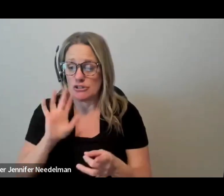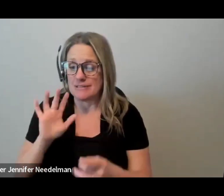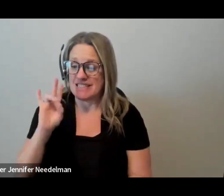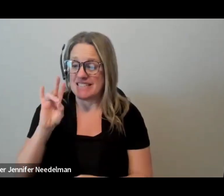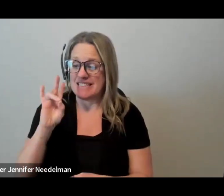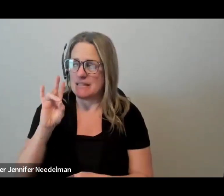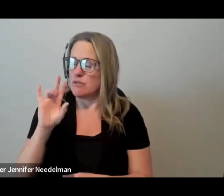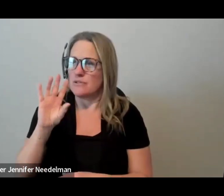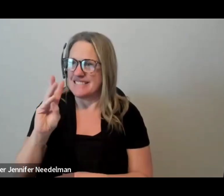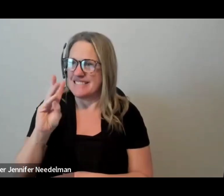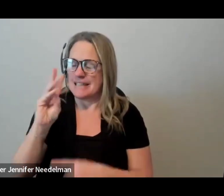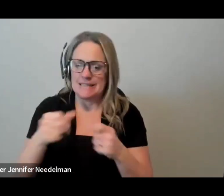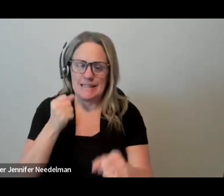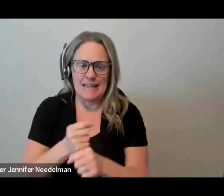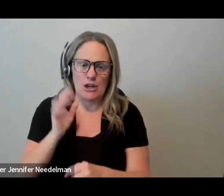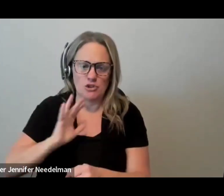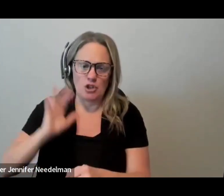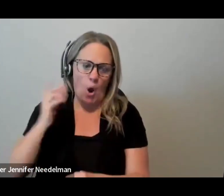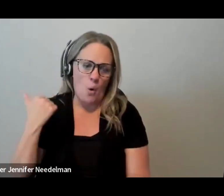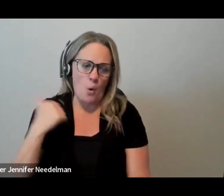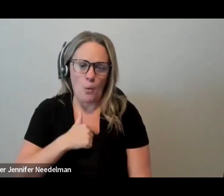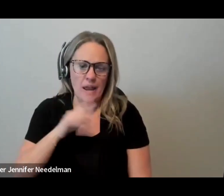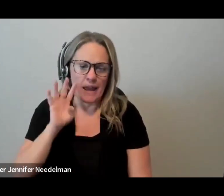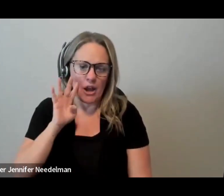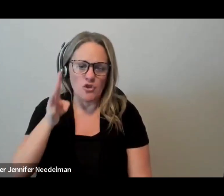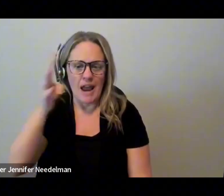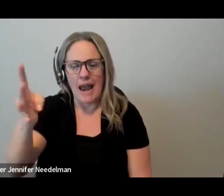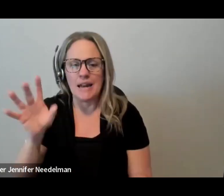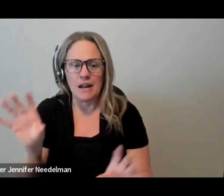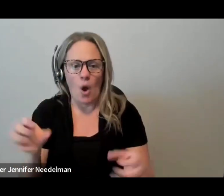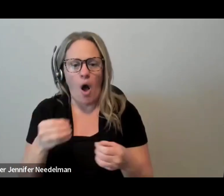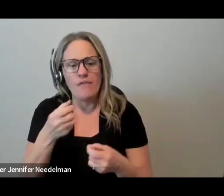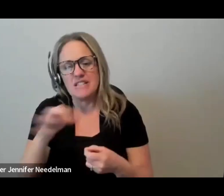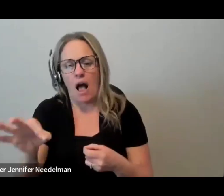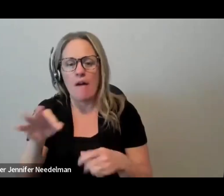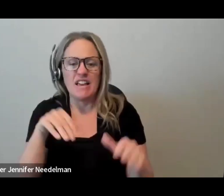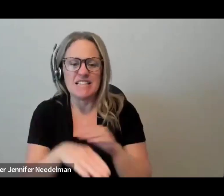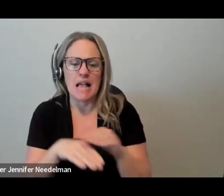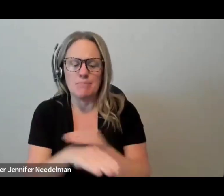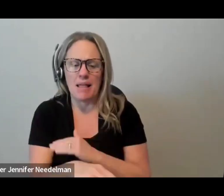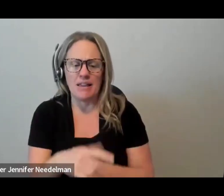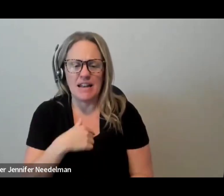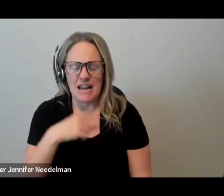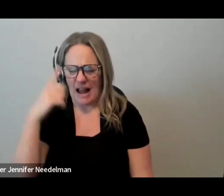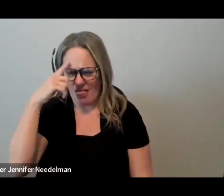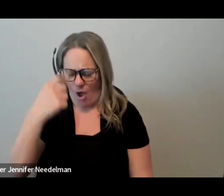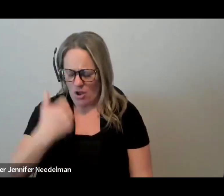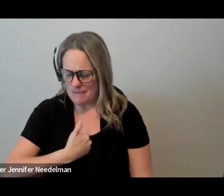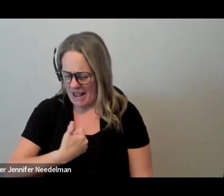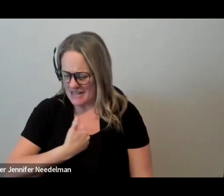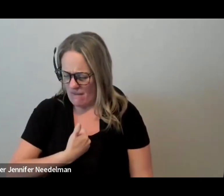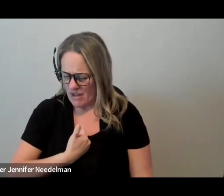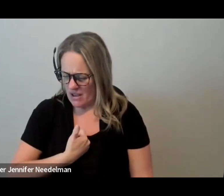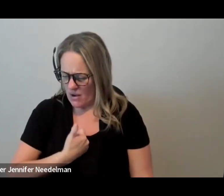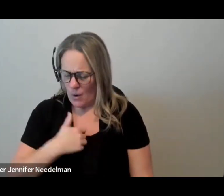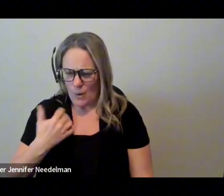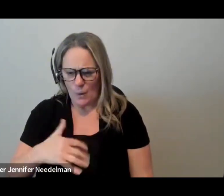six years ago, we created this Office of Accessibility. And I was thinking to myself, you know, man, I really appreciate being able